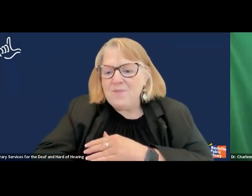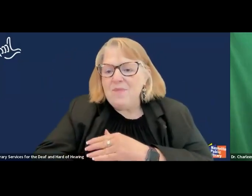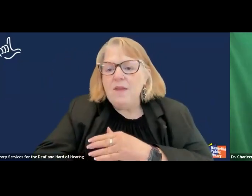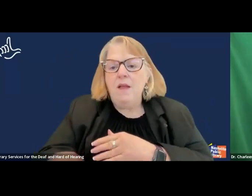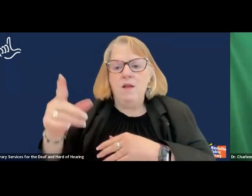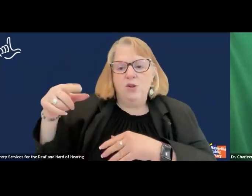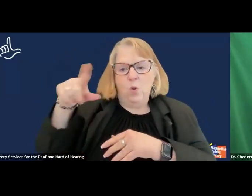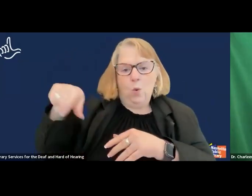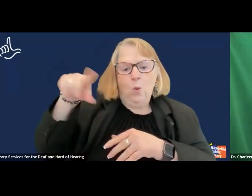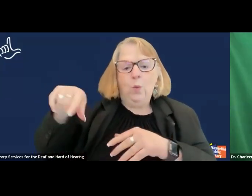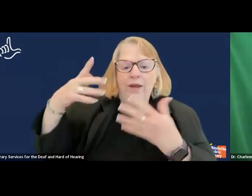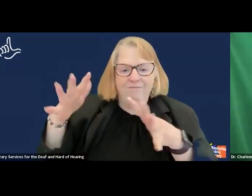And they have that from ages 0 to 5.